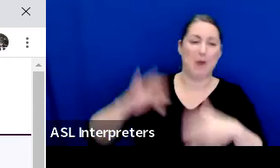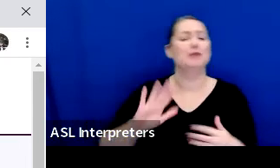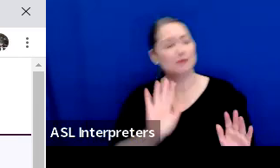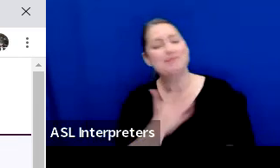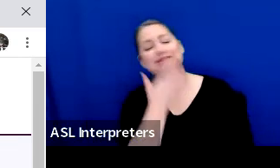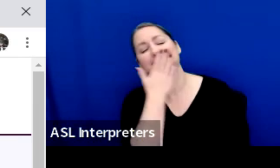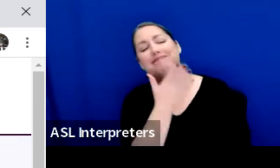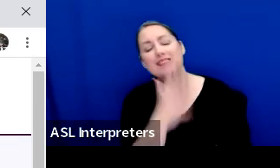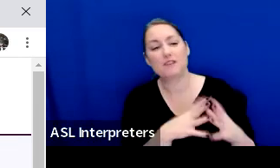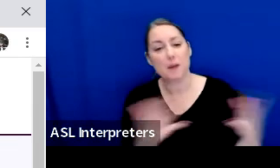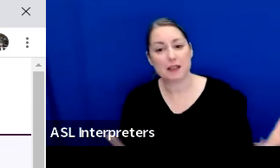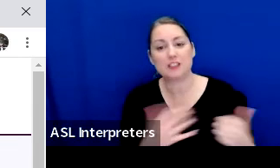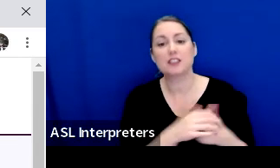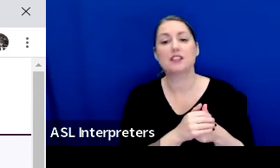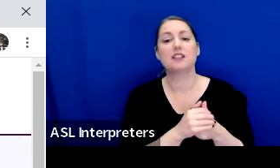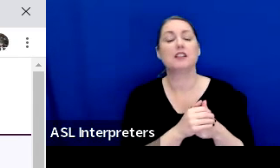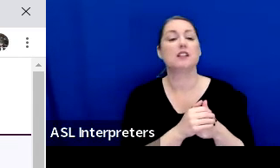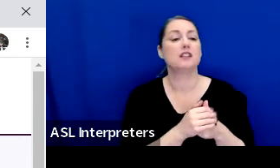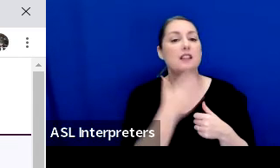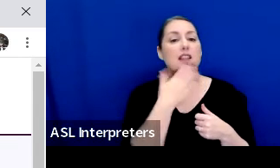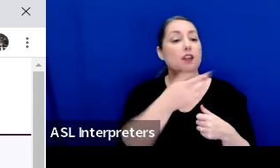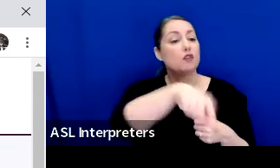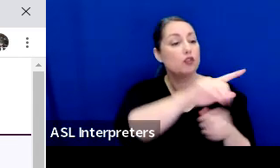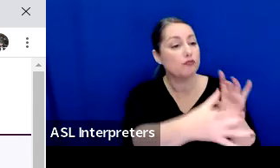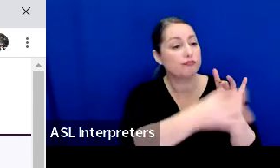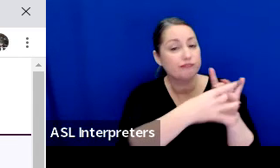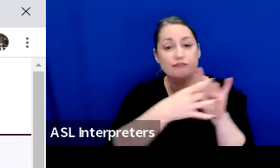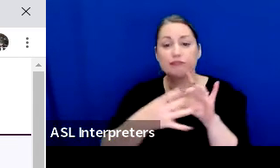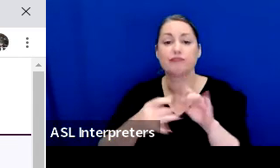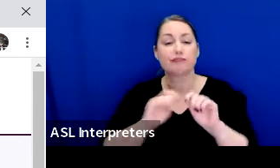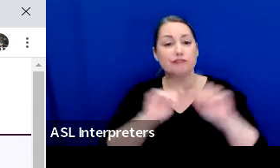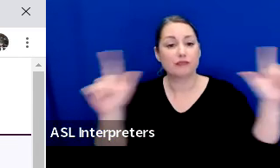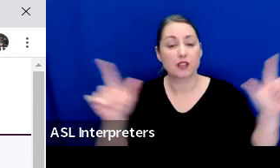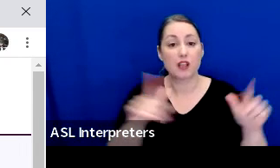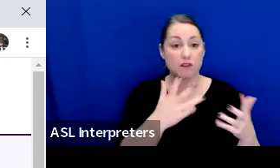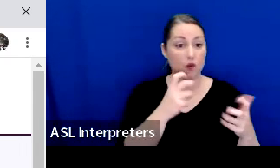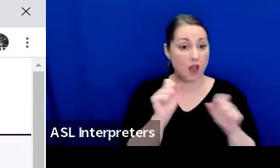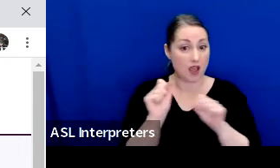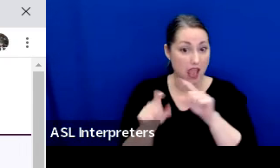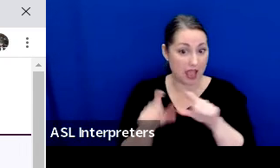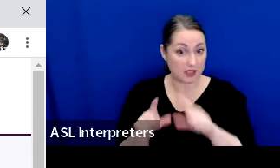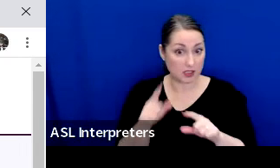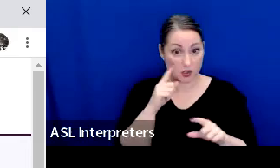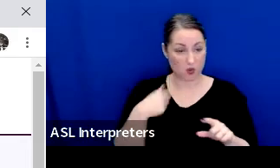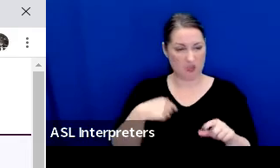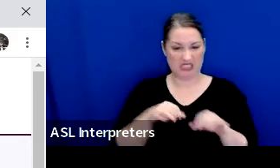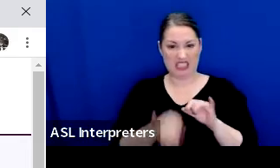Thank you so much, Larry, and thank you all for joining us and hang out if you have questions for or I will be able to hang out for a couple of minutes.